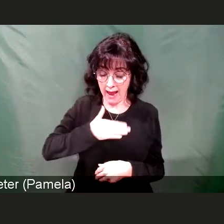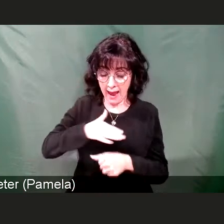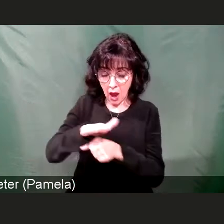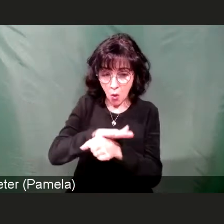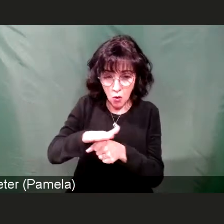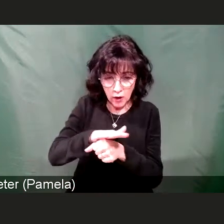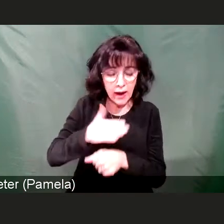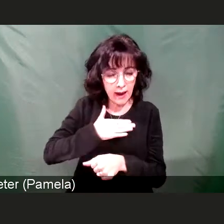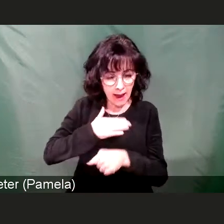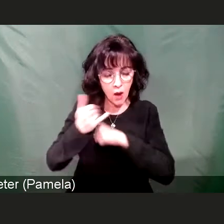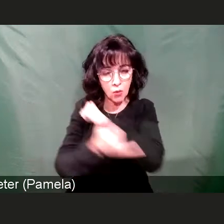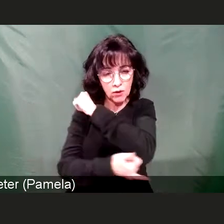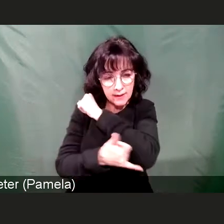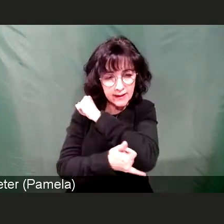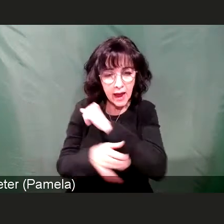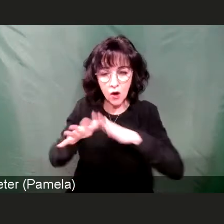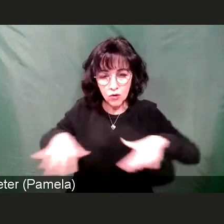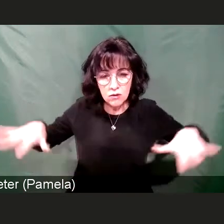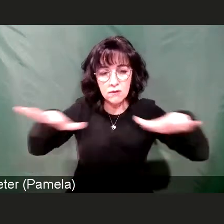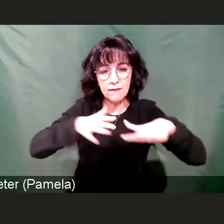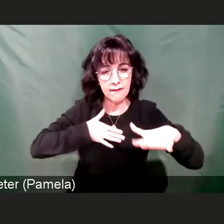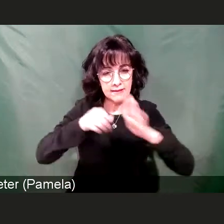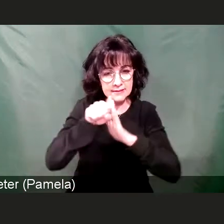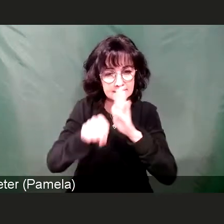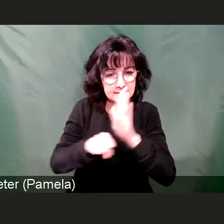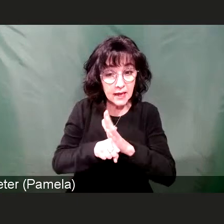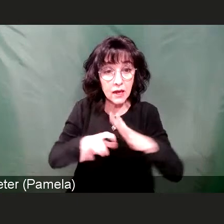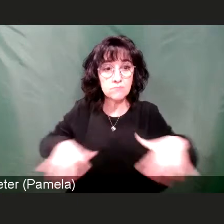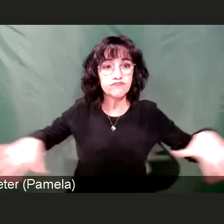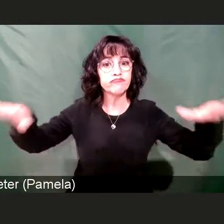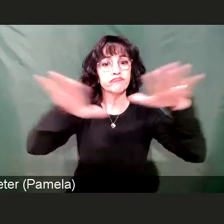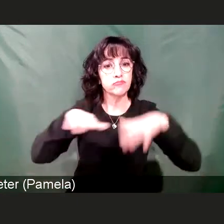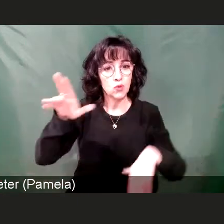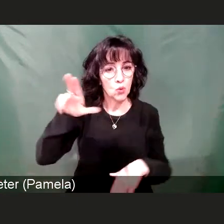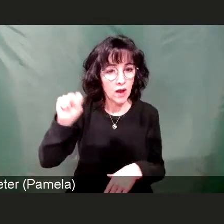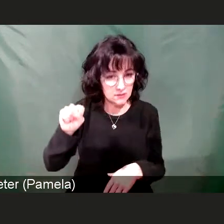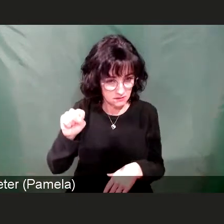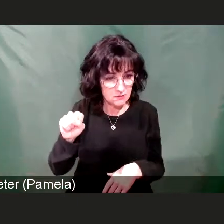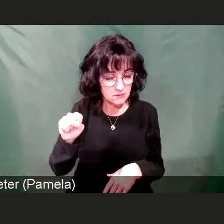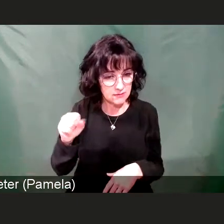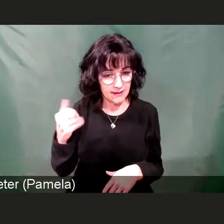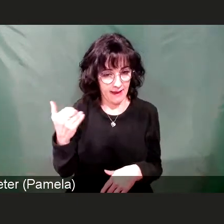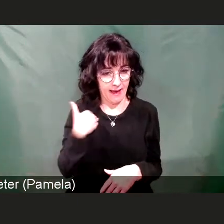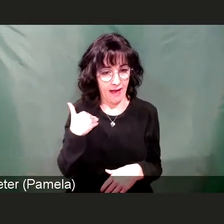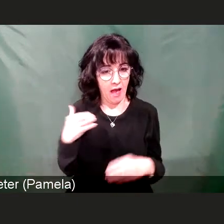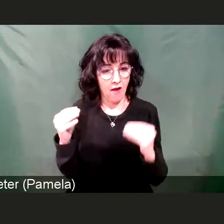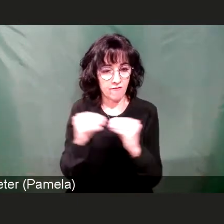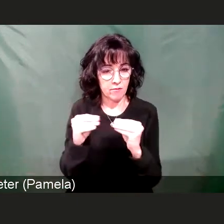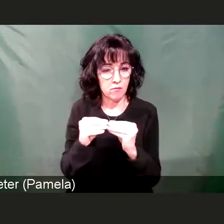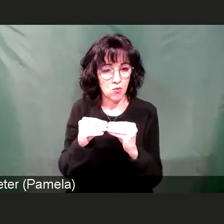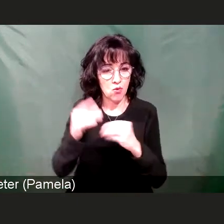and ultimately the country had opportunities for getting COVID-19 testing.